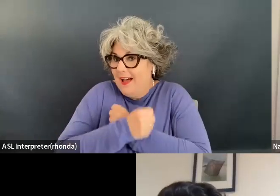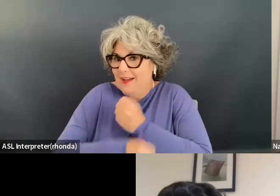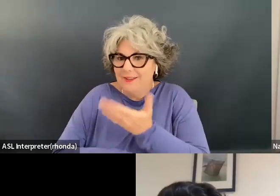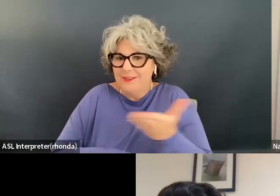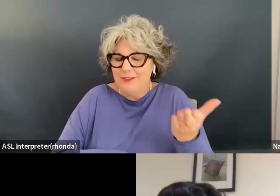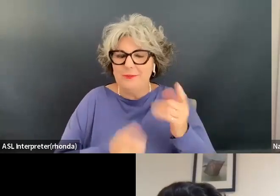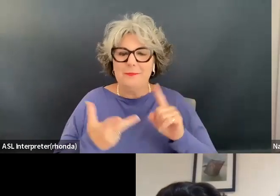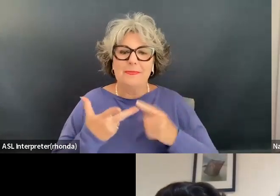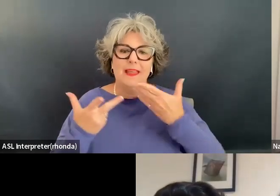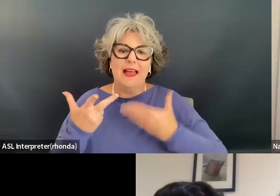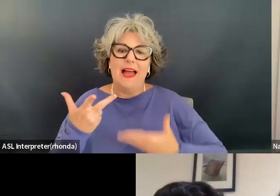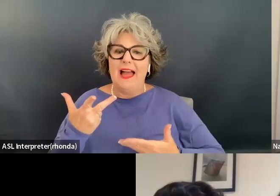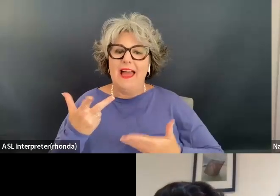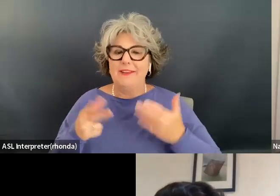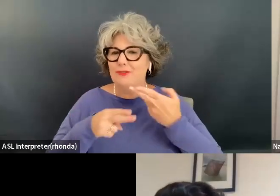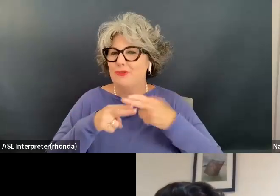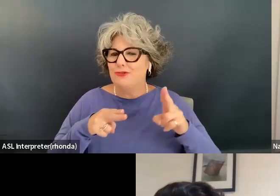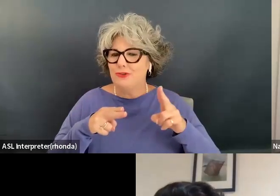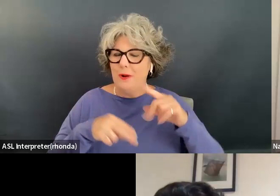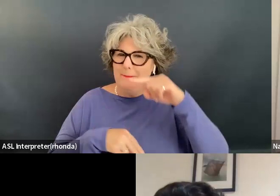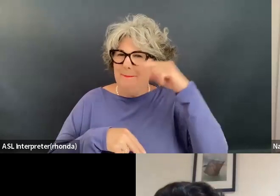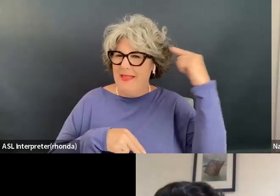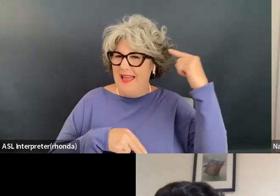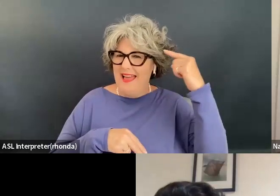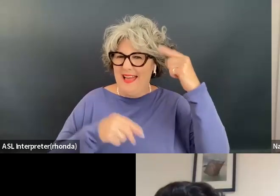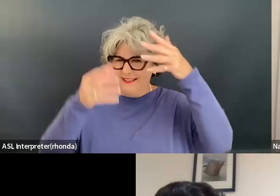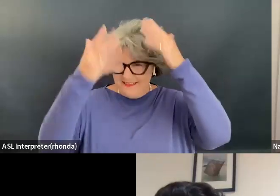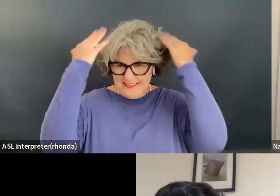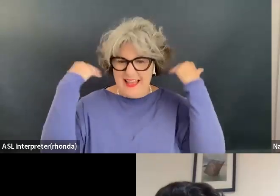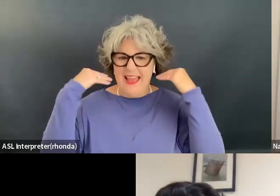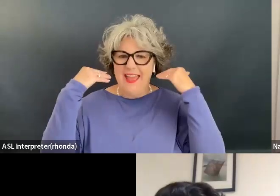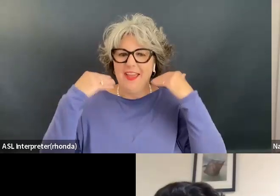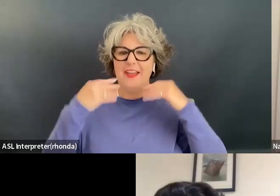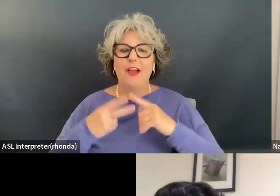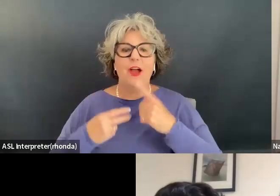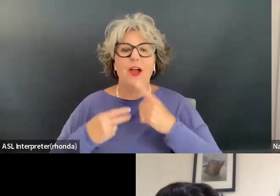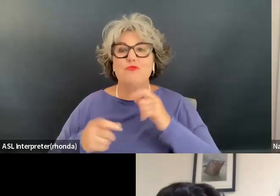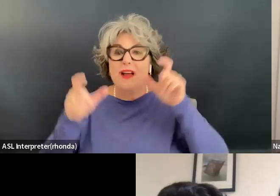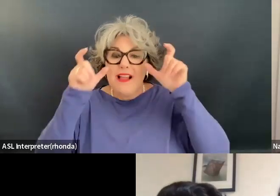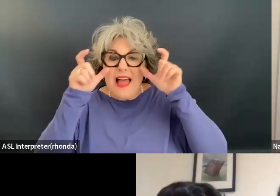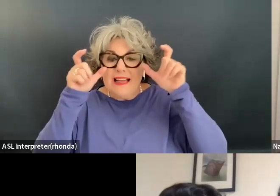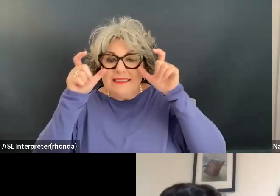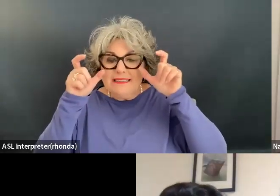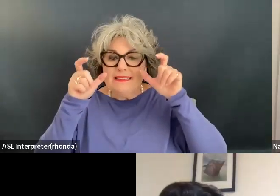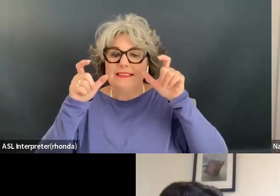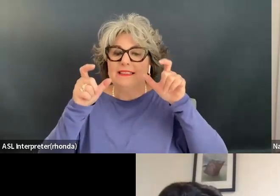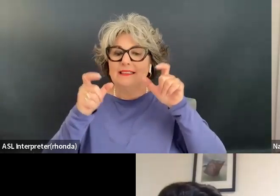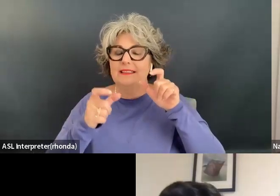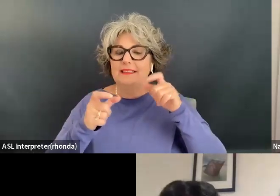I have a very short, very black hair. Red glasses, a nice top, pajama down here,